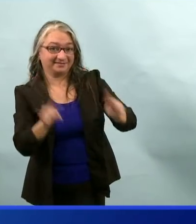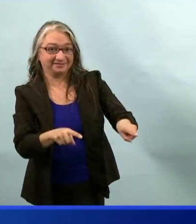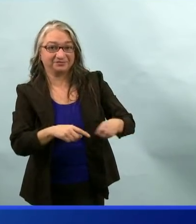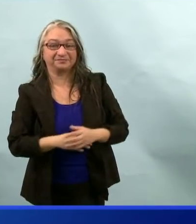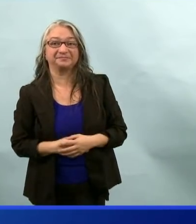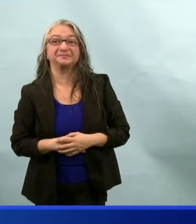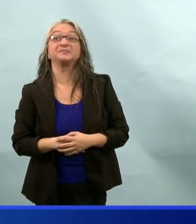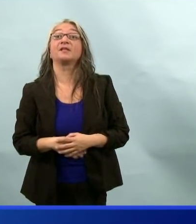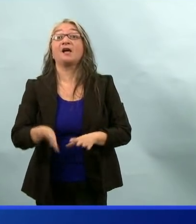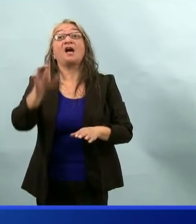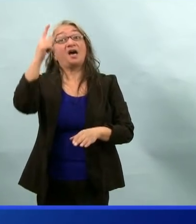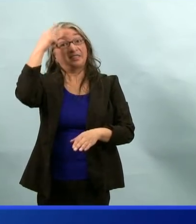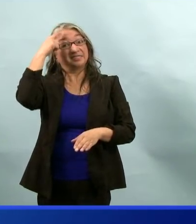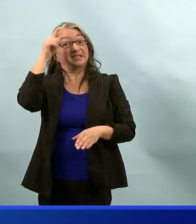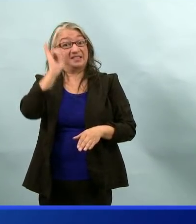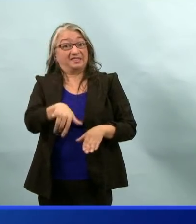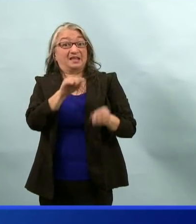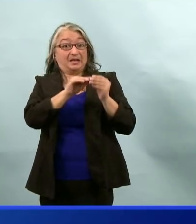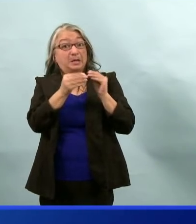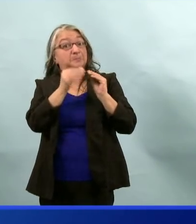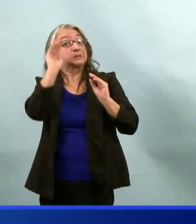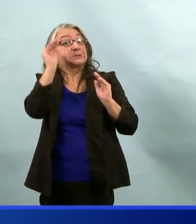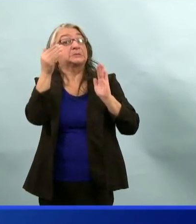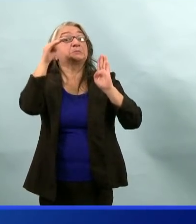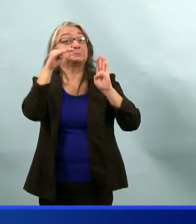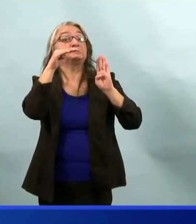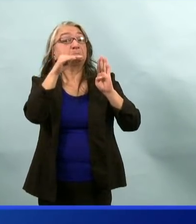and that was actually even before the vaccine was available for that age group